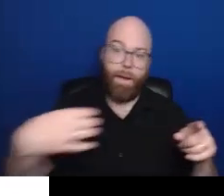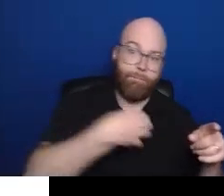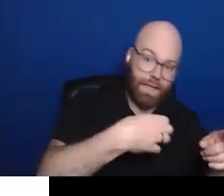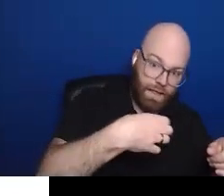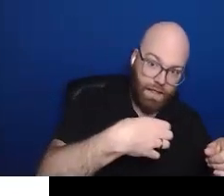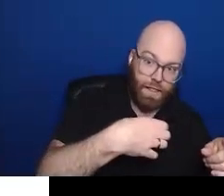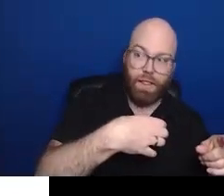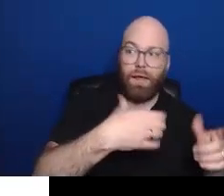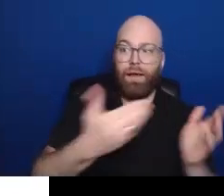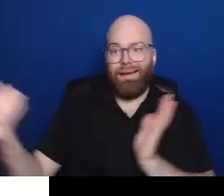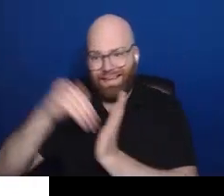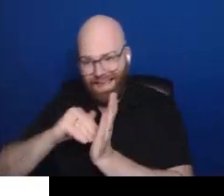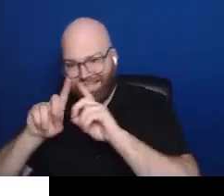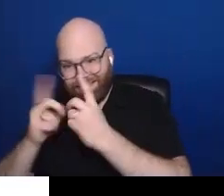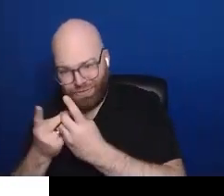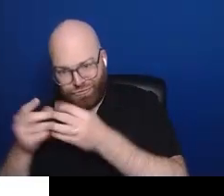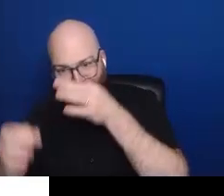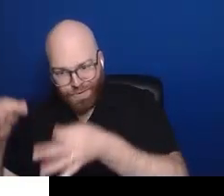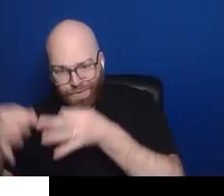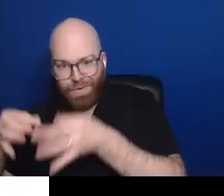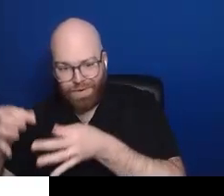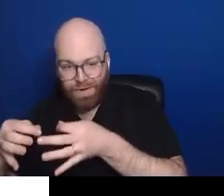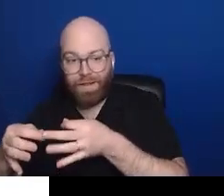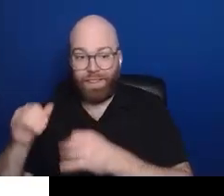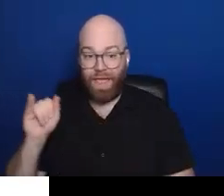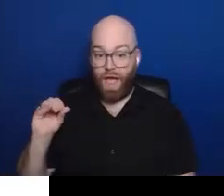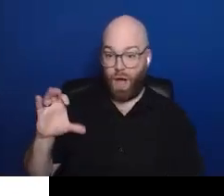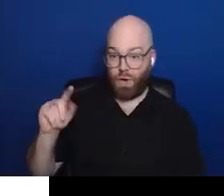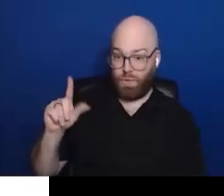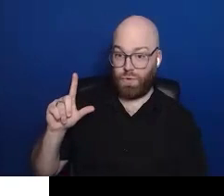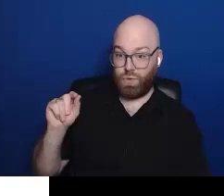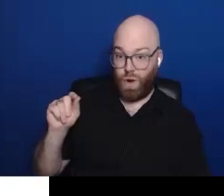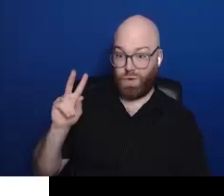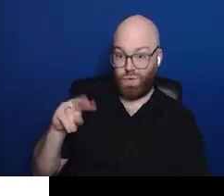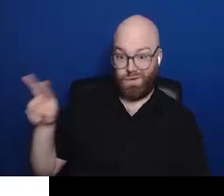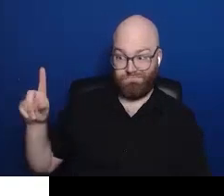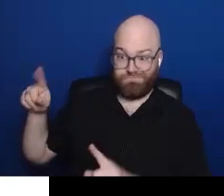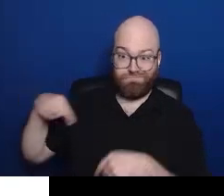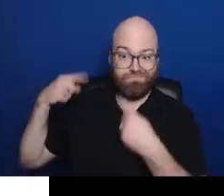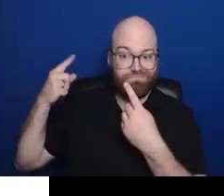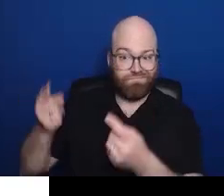Since October of 2022, there's pending litigation. We do anticipate,